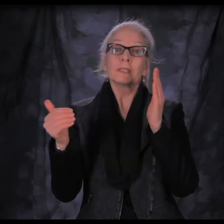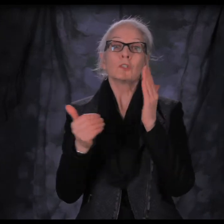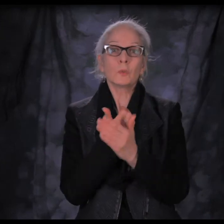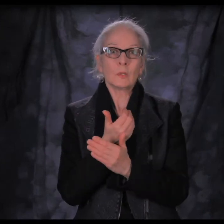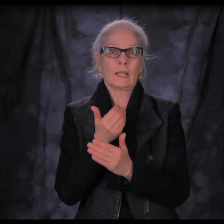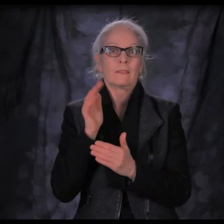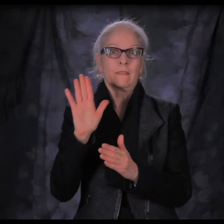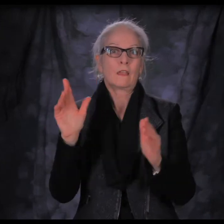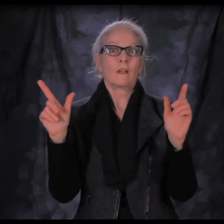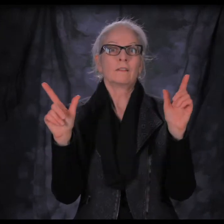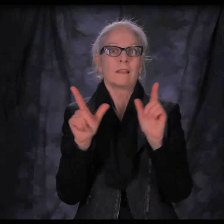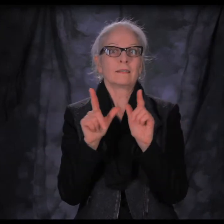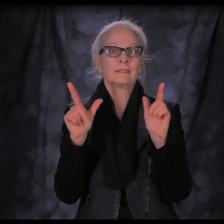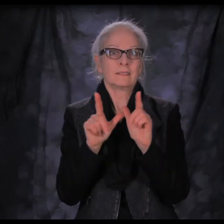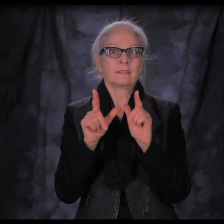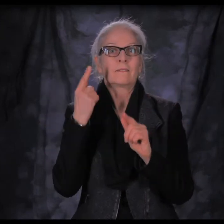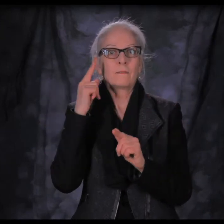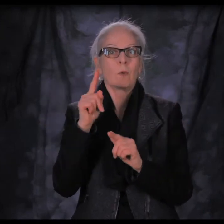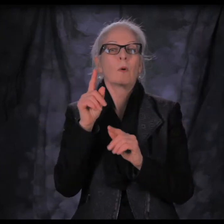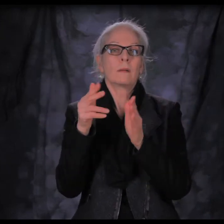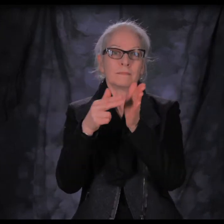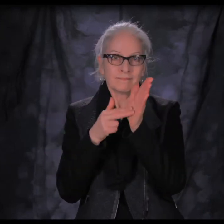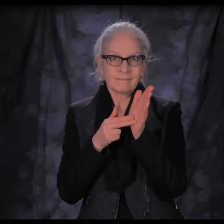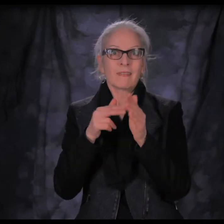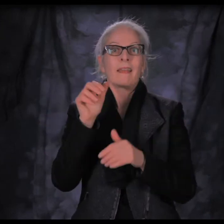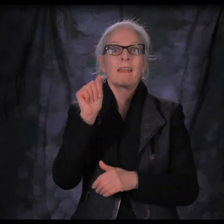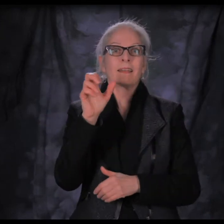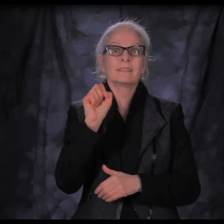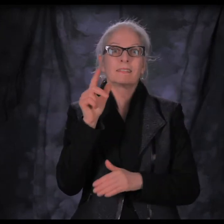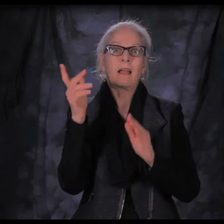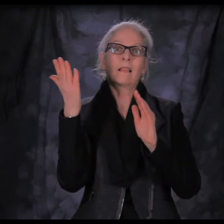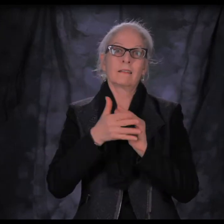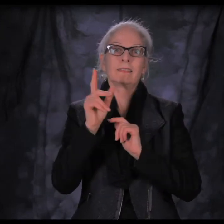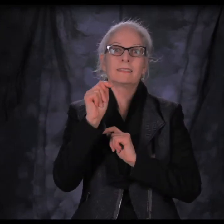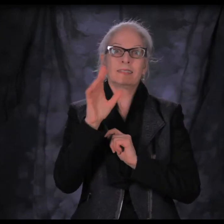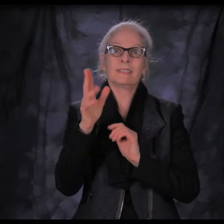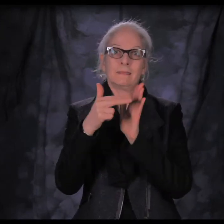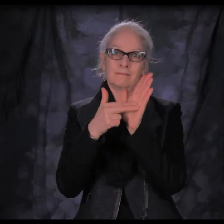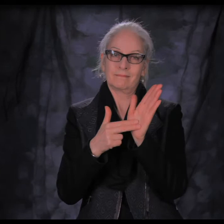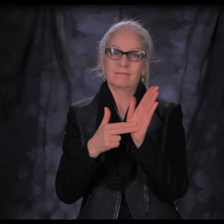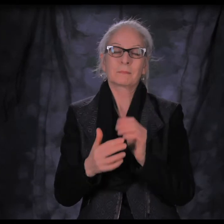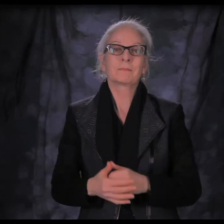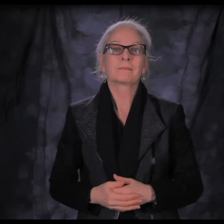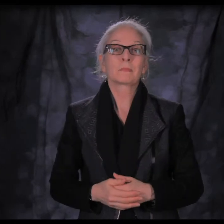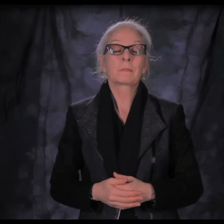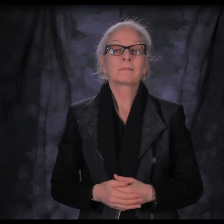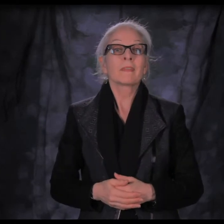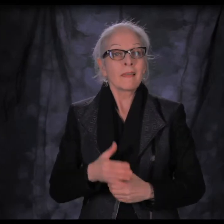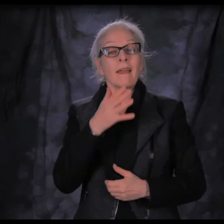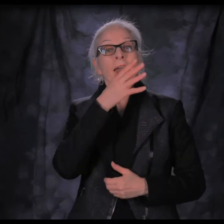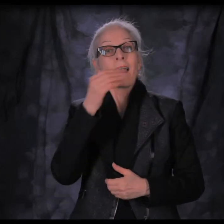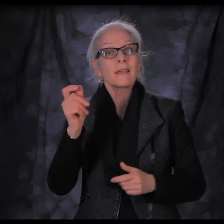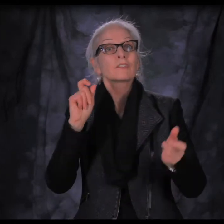or renewing their current license and obtaining the ASL/Total Communication designation.